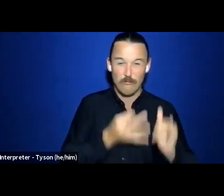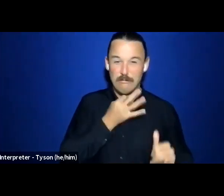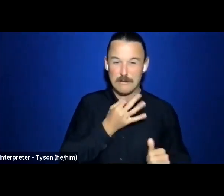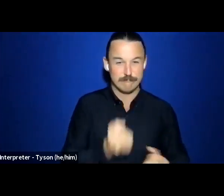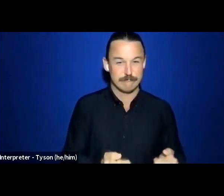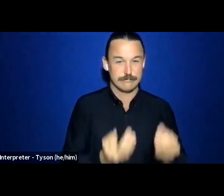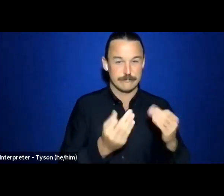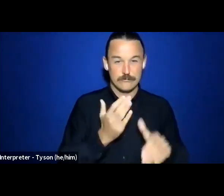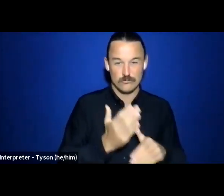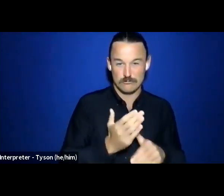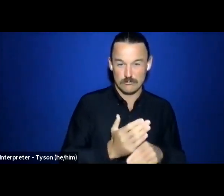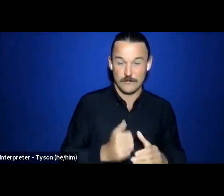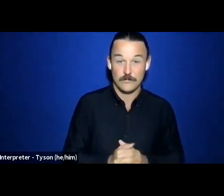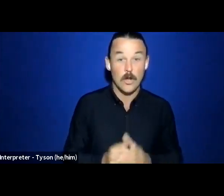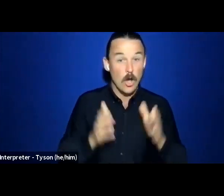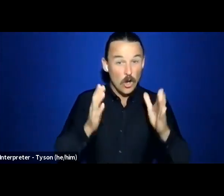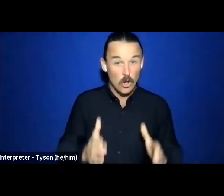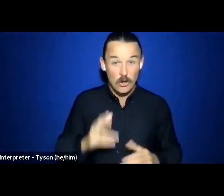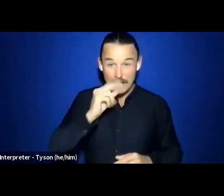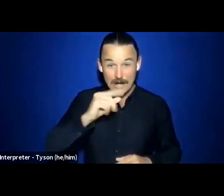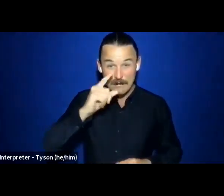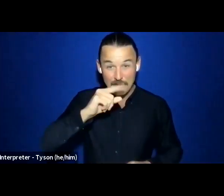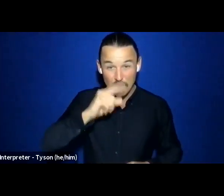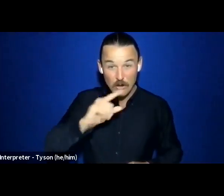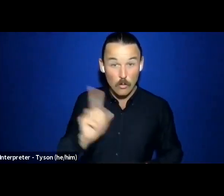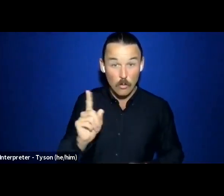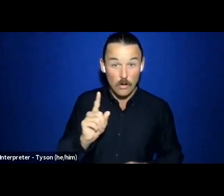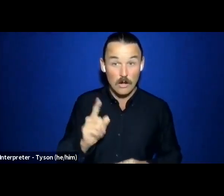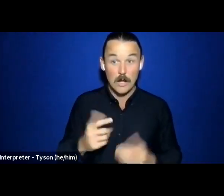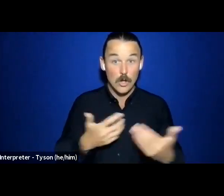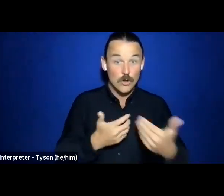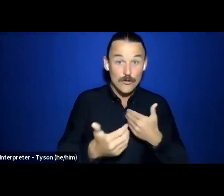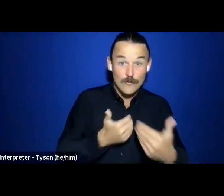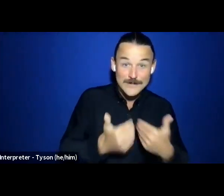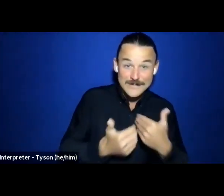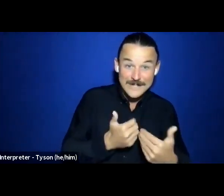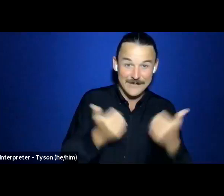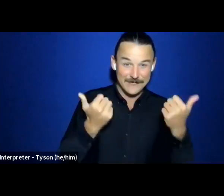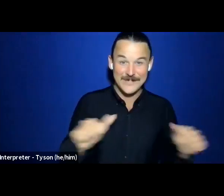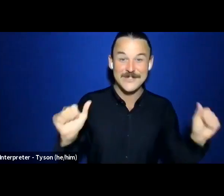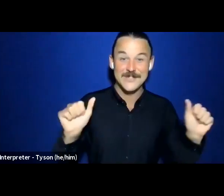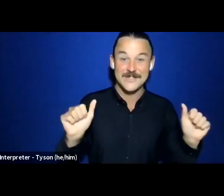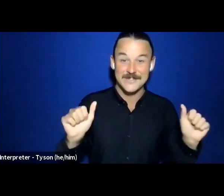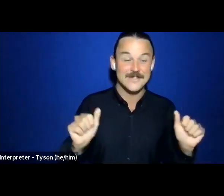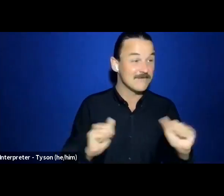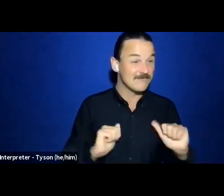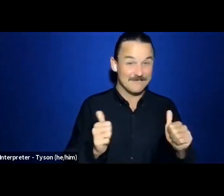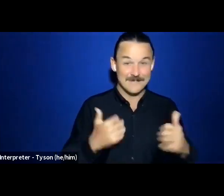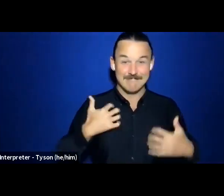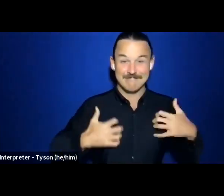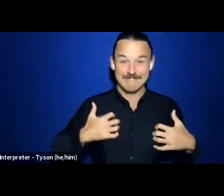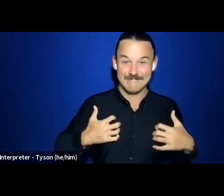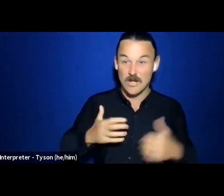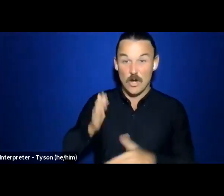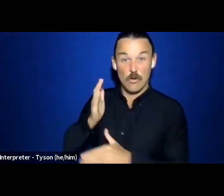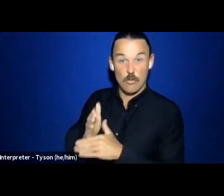We know that our young people with finishing university or tertiary education. and again and going back into the closet going back into the closet when they start work. because they because they don't feel confident or